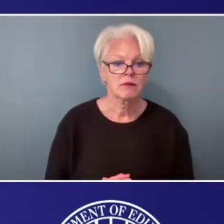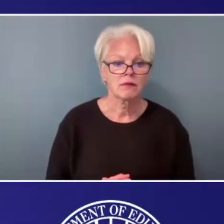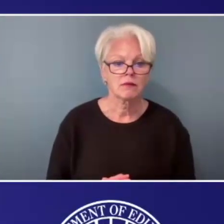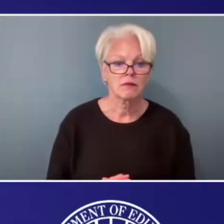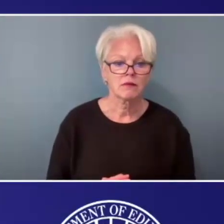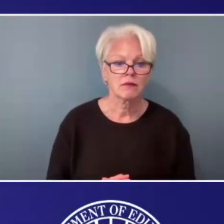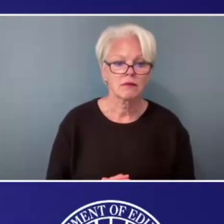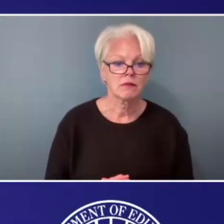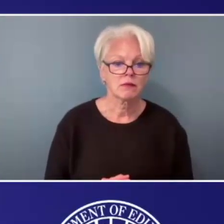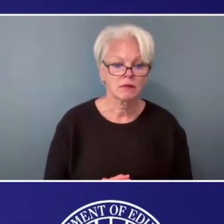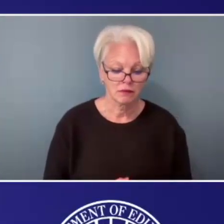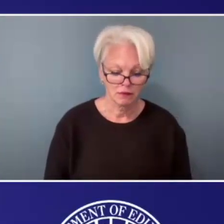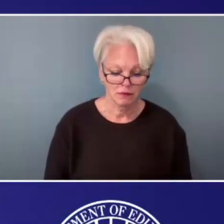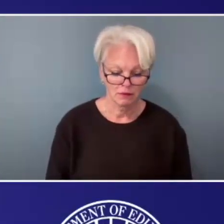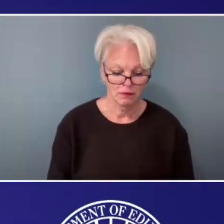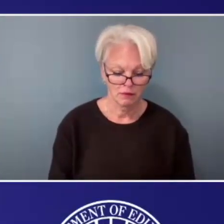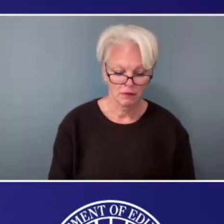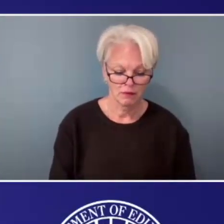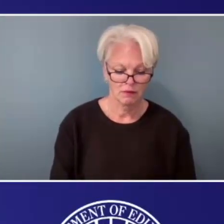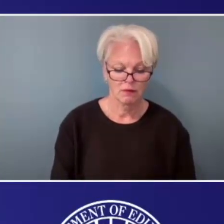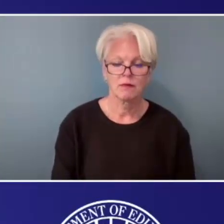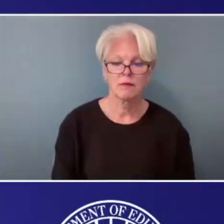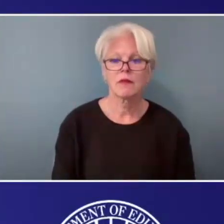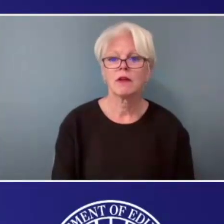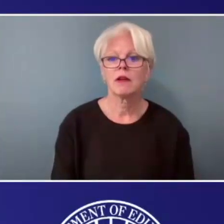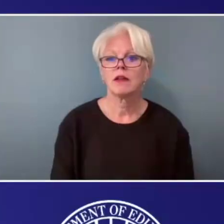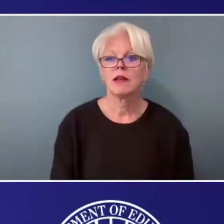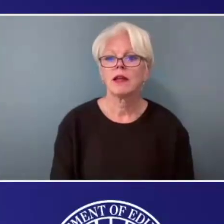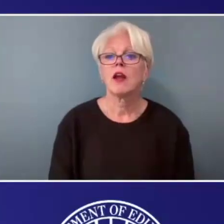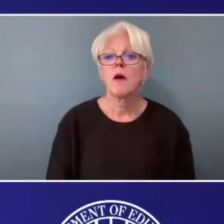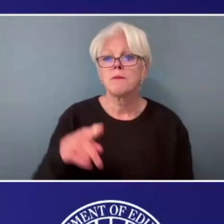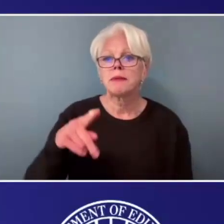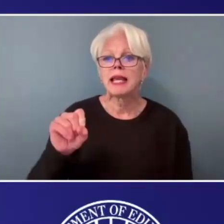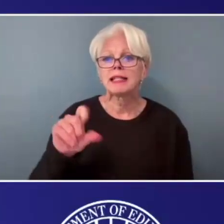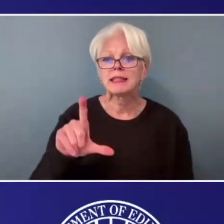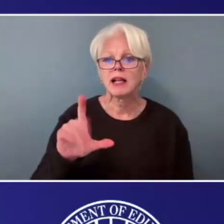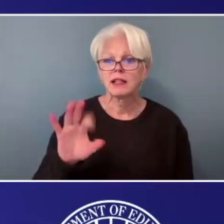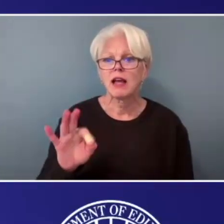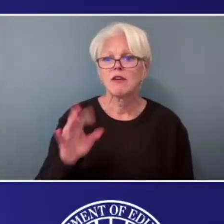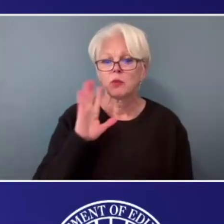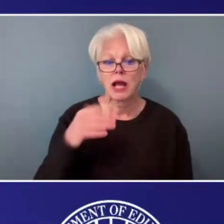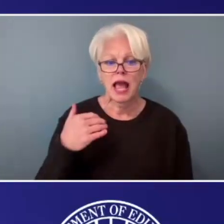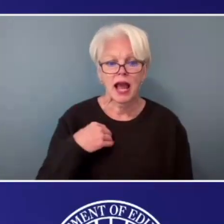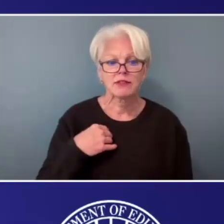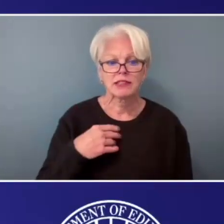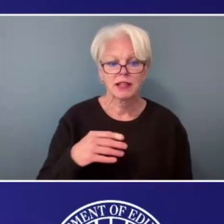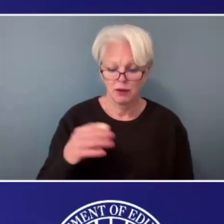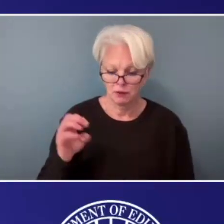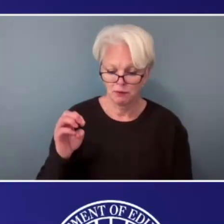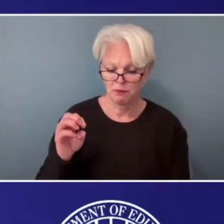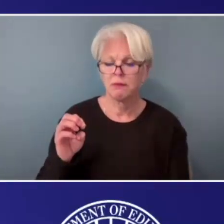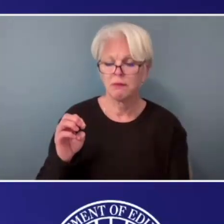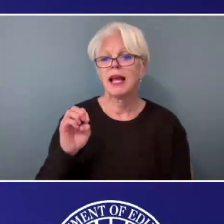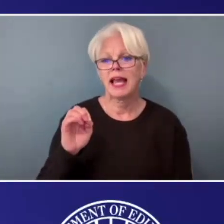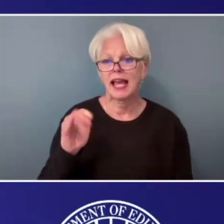PSLF is going to have some corresponding edits along the on-time payments and some of the other things that we talked about.